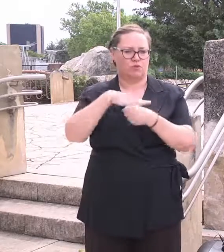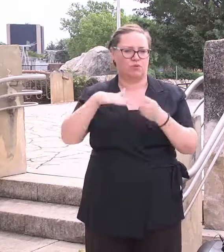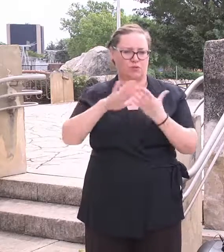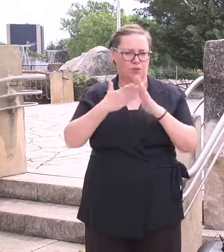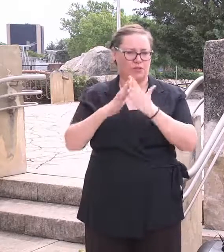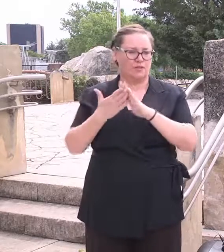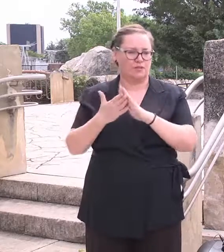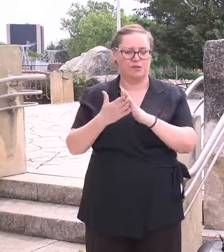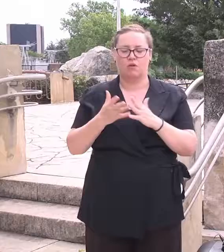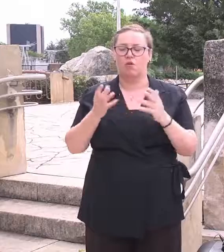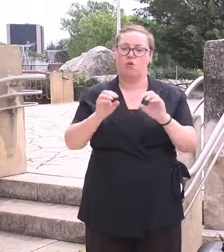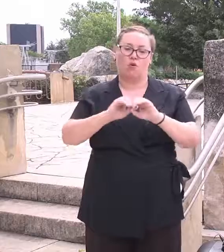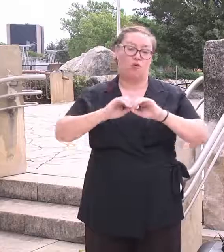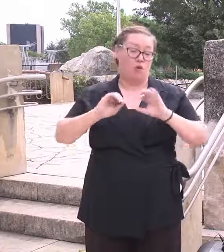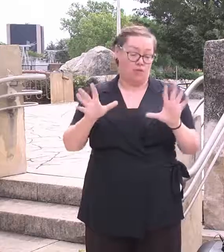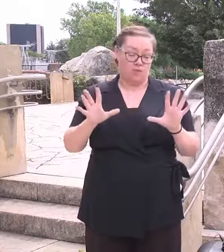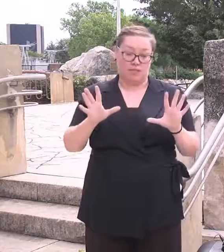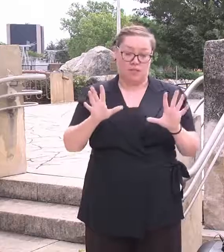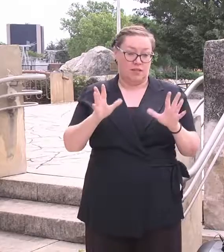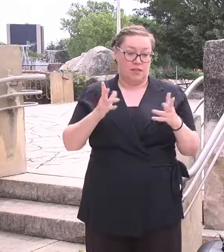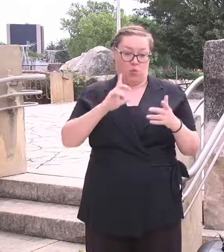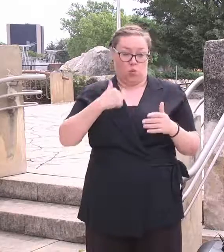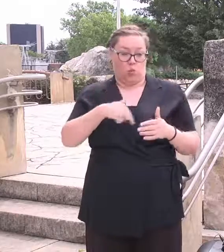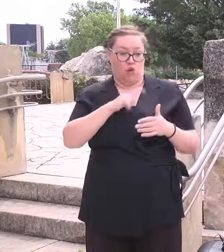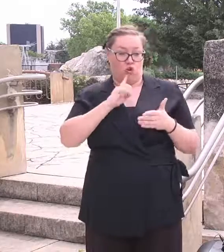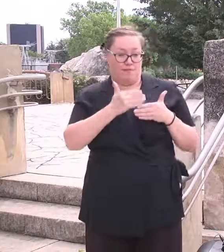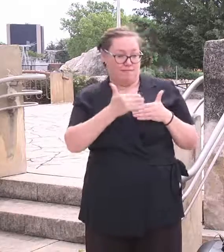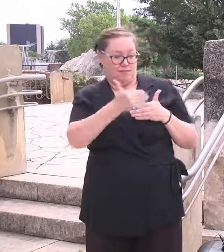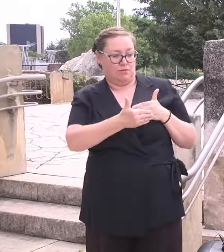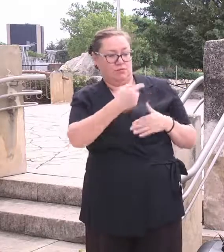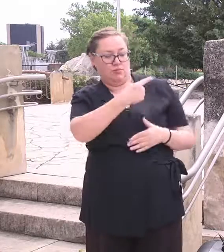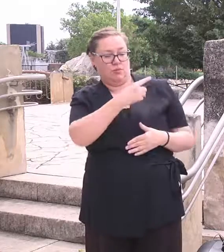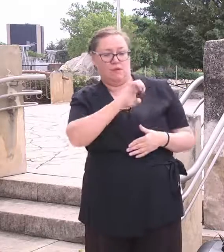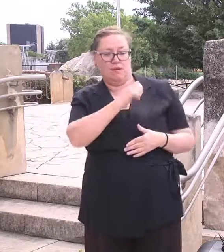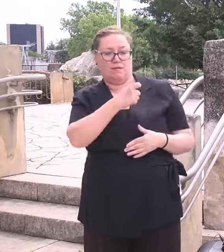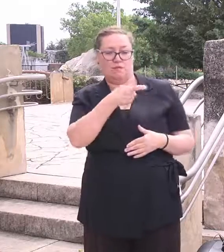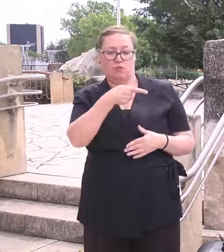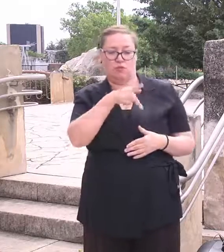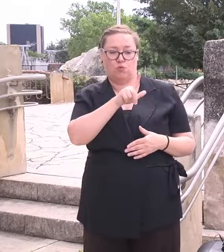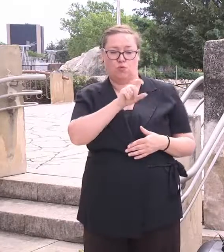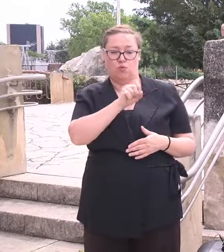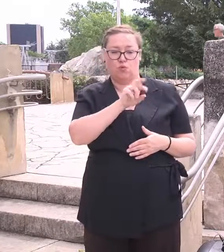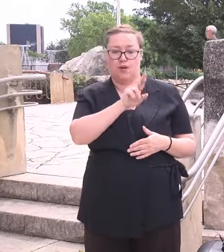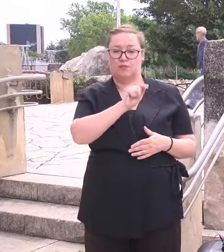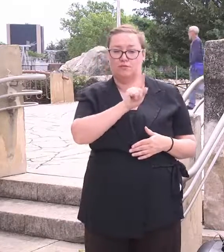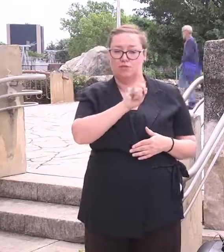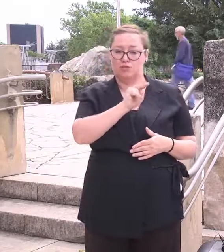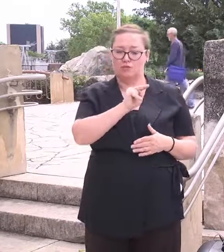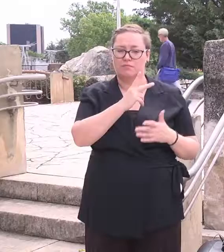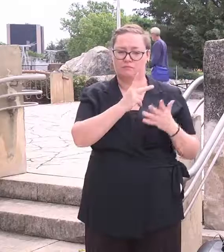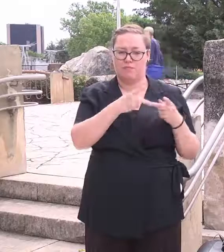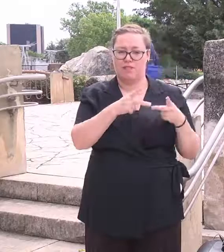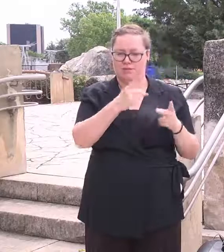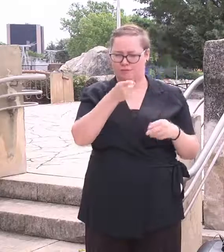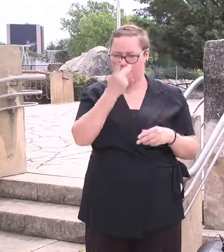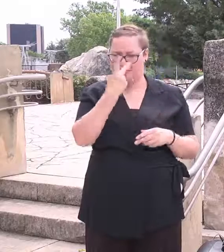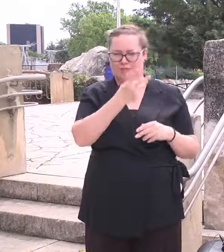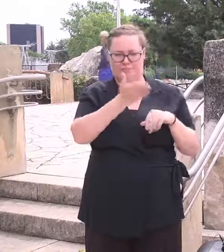are just uh next door to exploration place where you see uh the construction going on for their